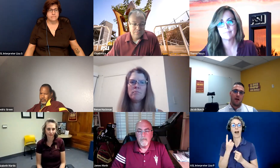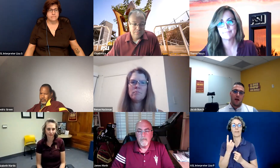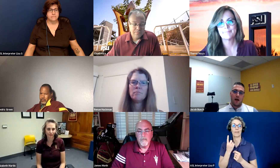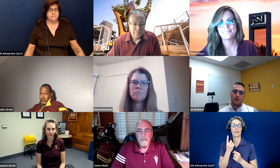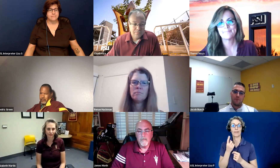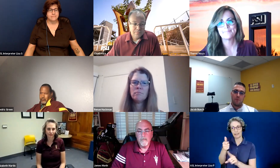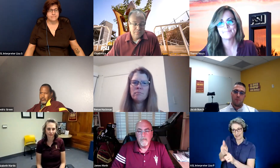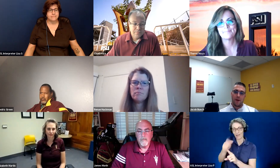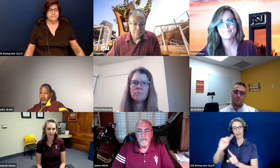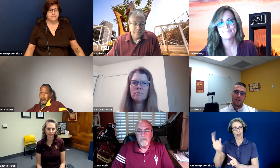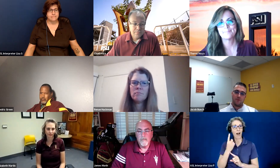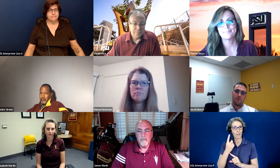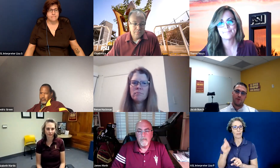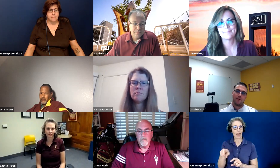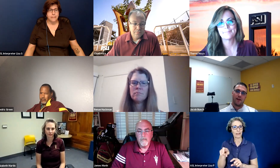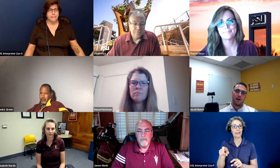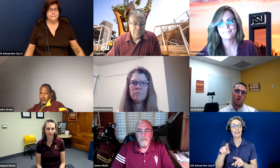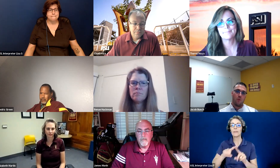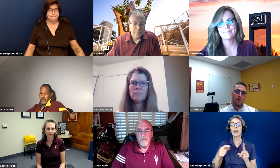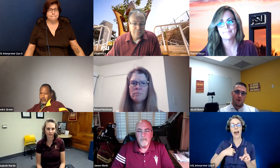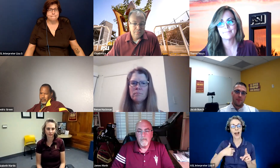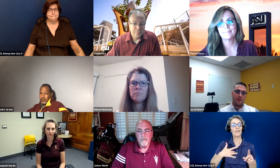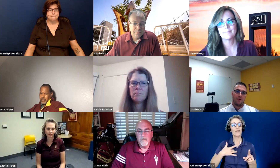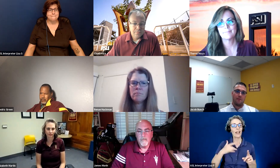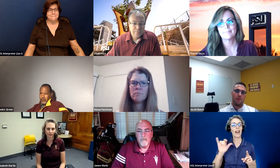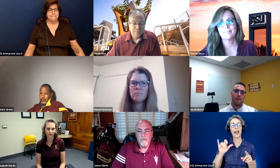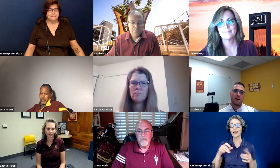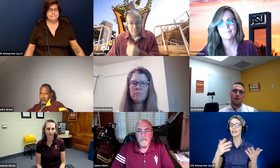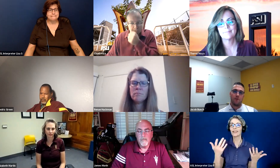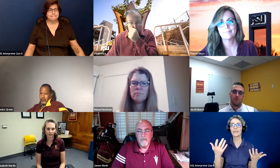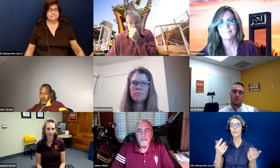But I do feel like one thing that our office does